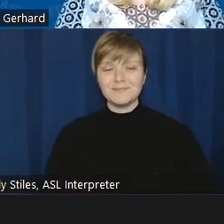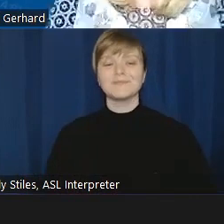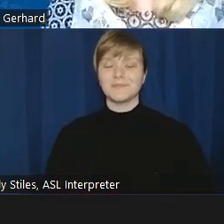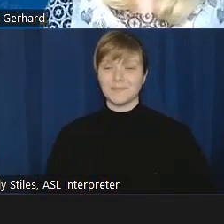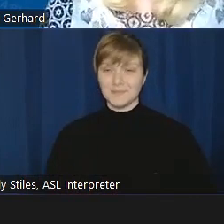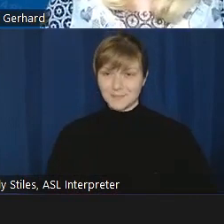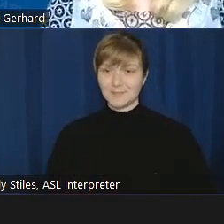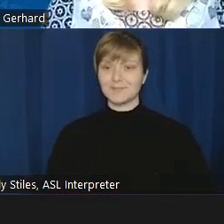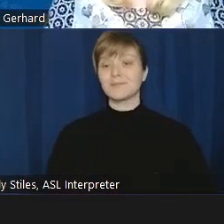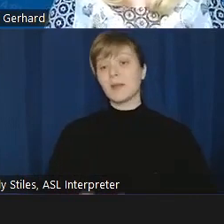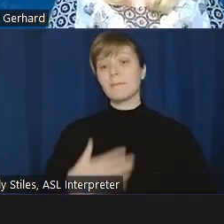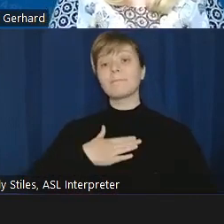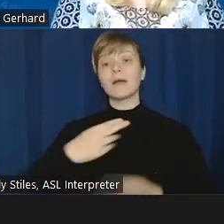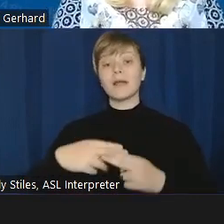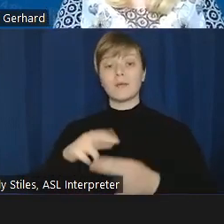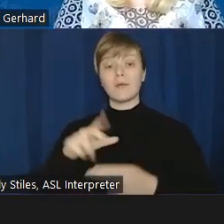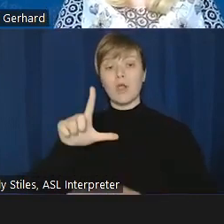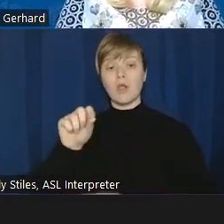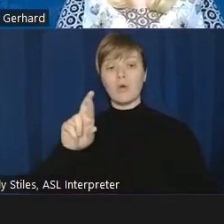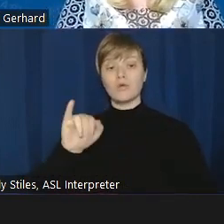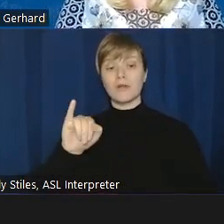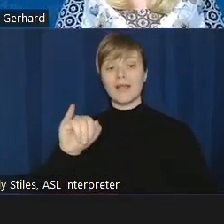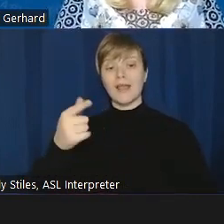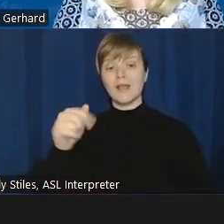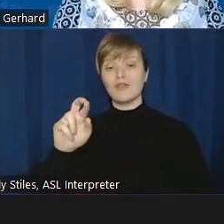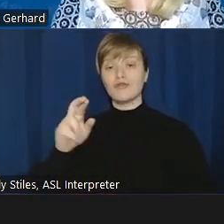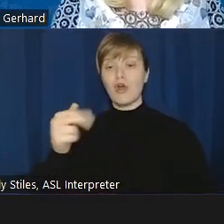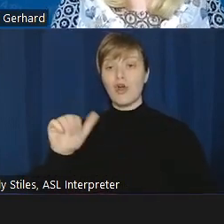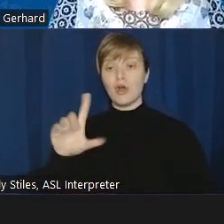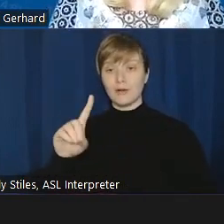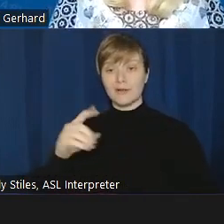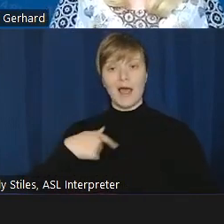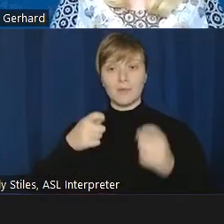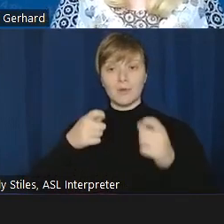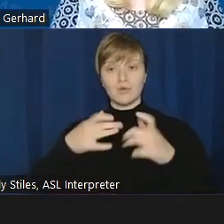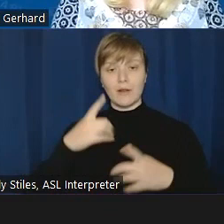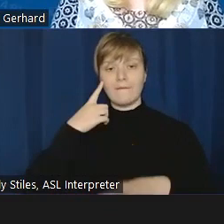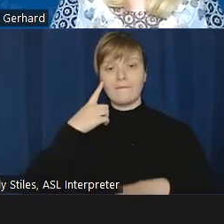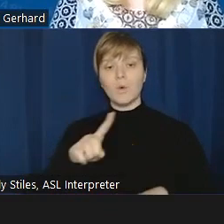My name is Lori Gerhard and I'm the Director of the Office of Interagency Innovations at the